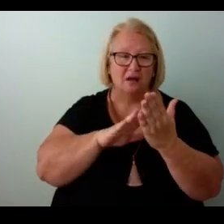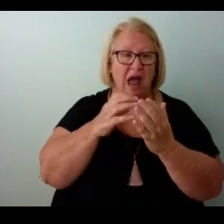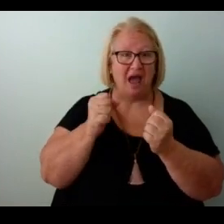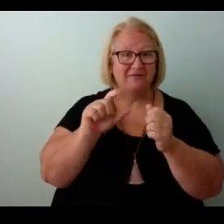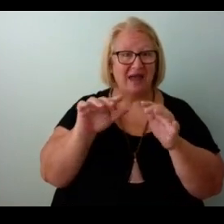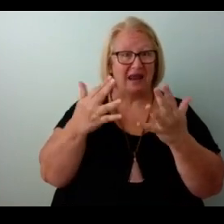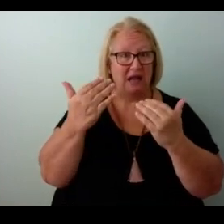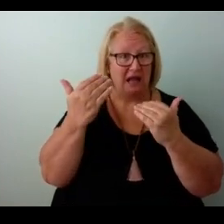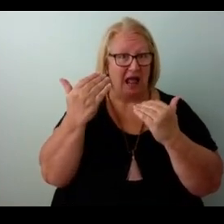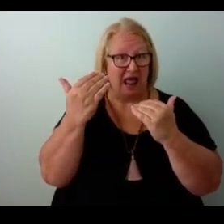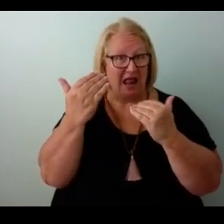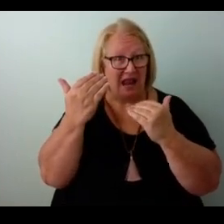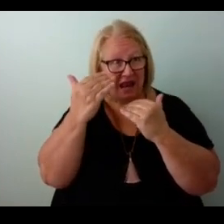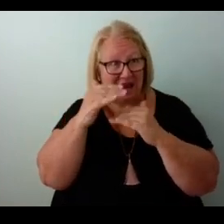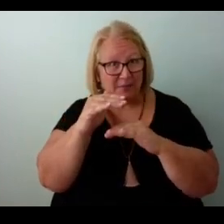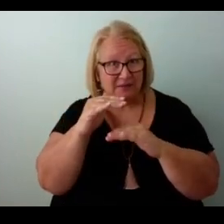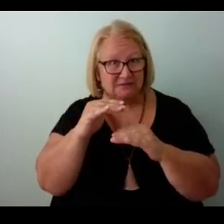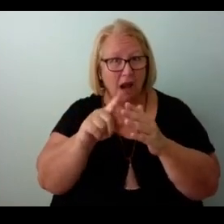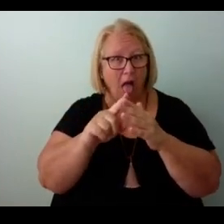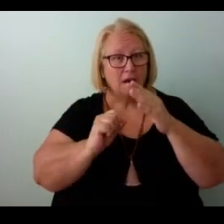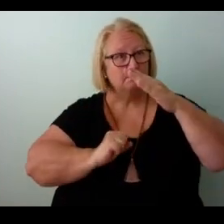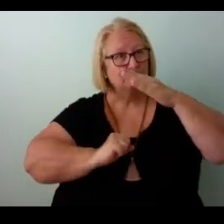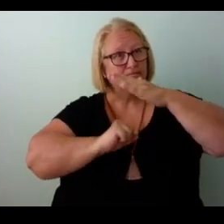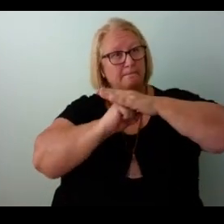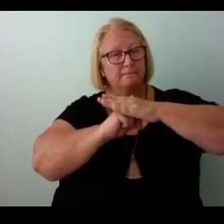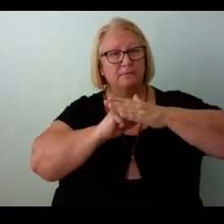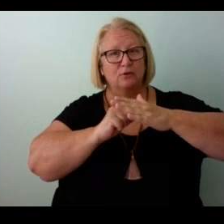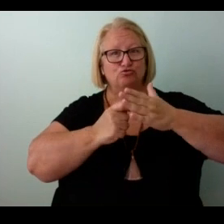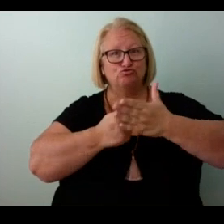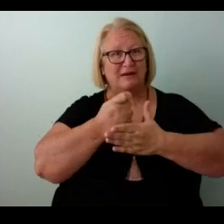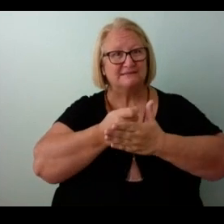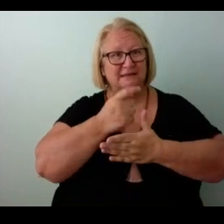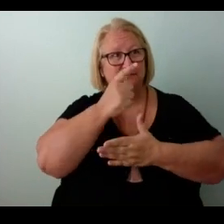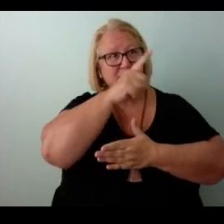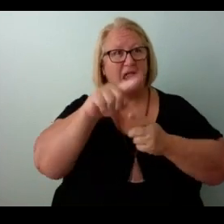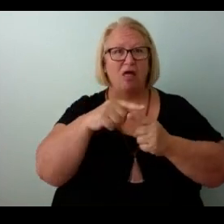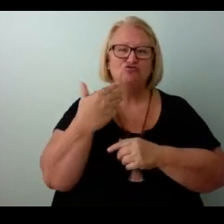could be increased. No.